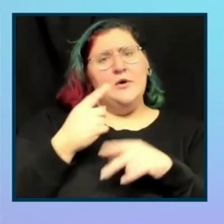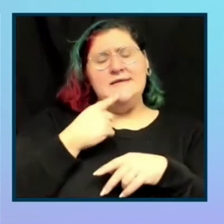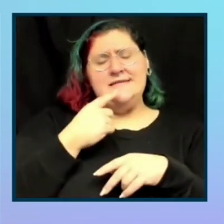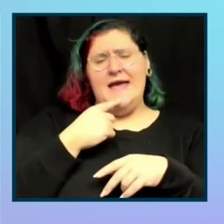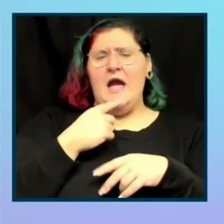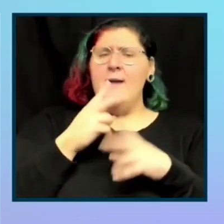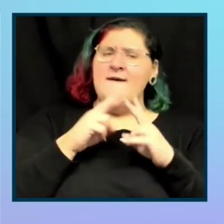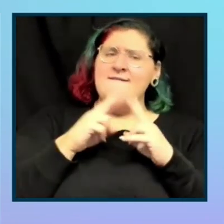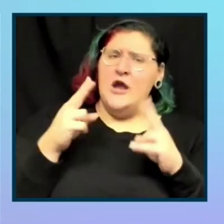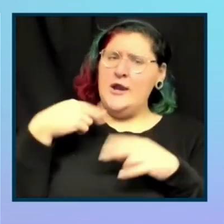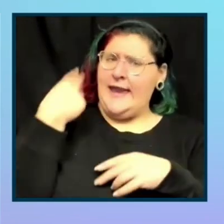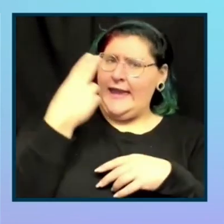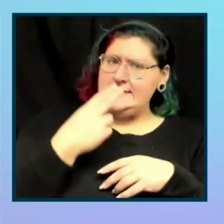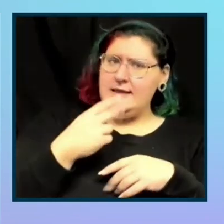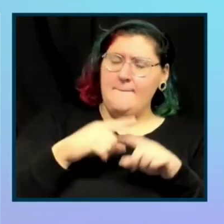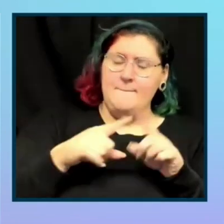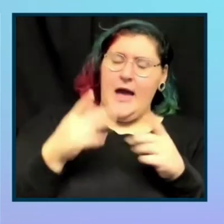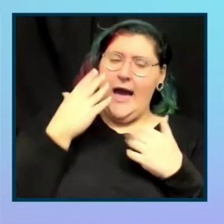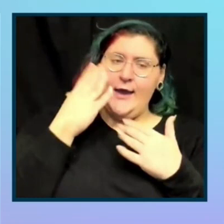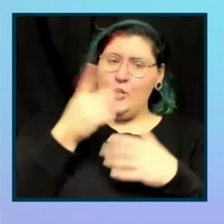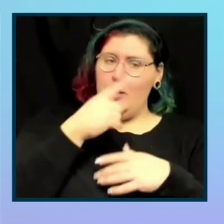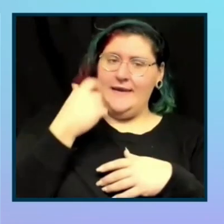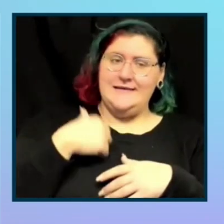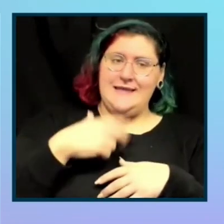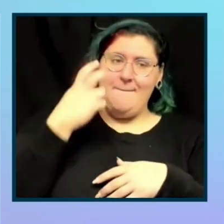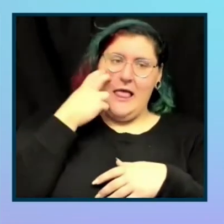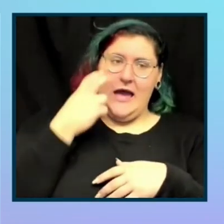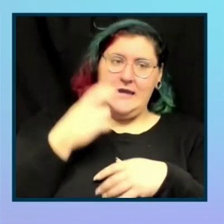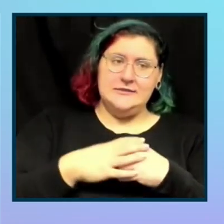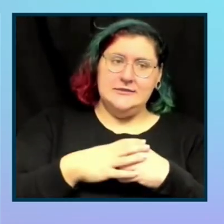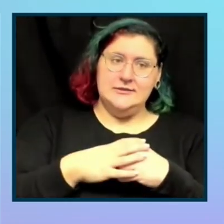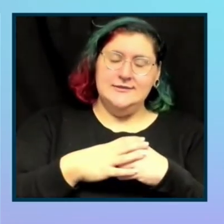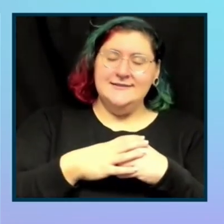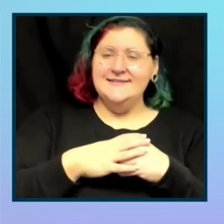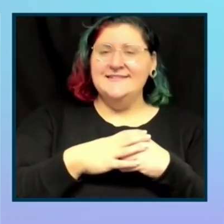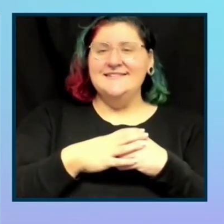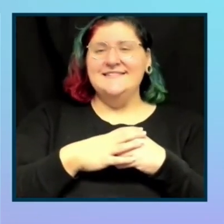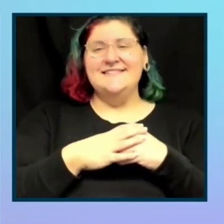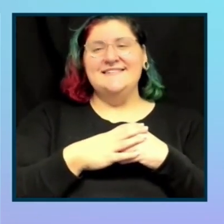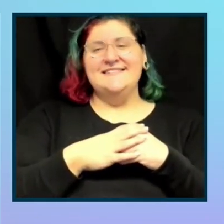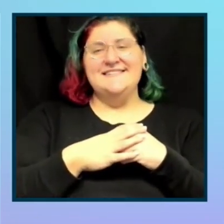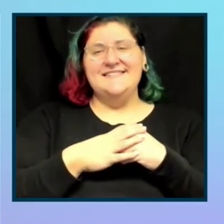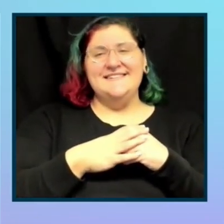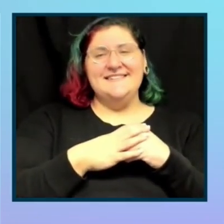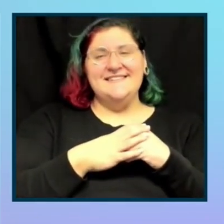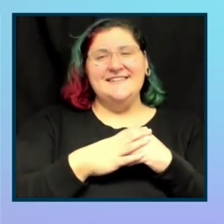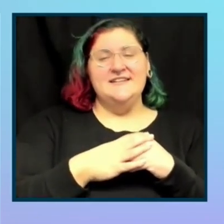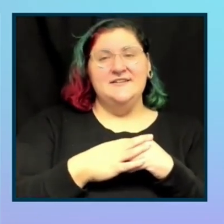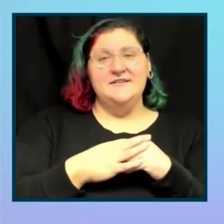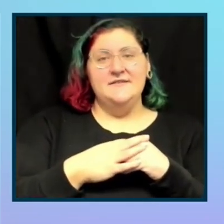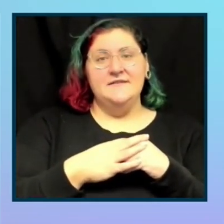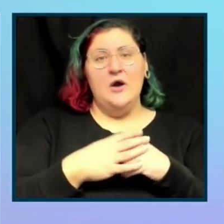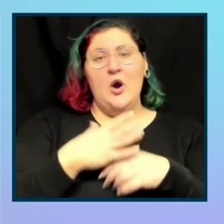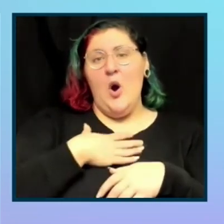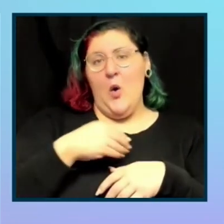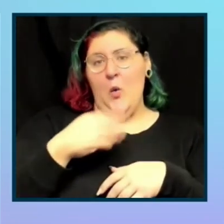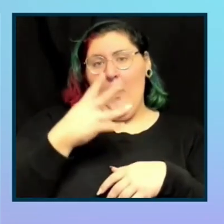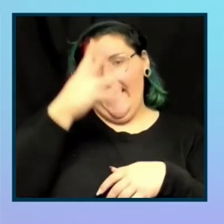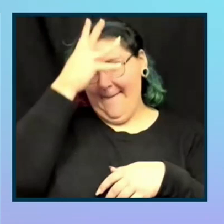but you know, what do I know I'm blind. So yeah, no, I'm a white male, late 20s